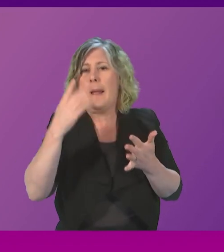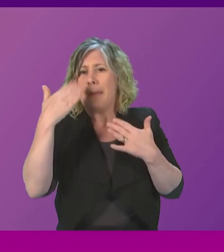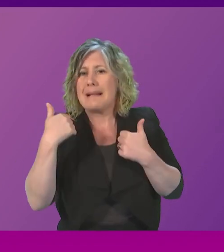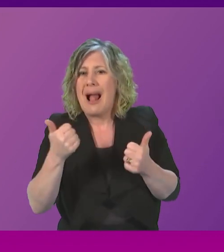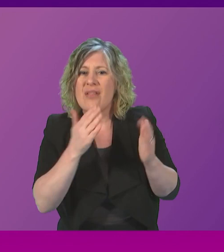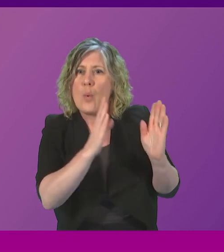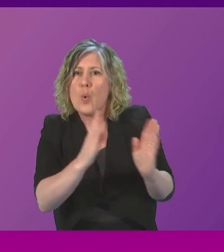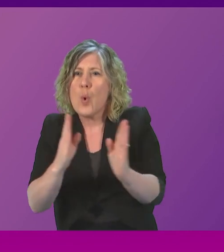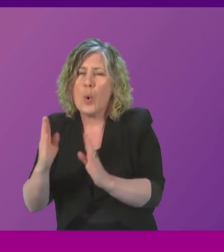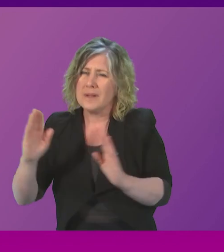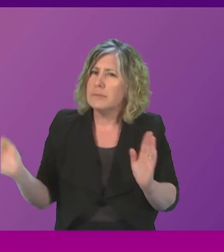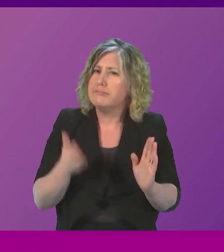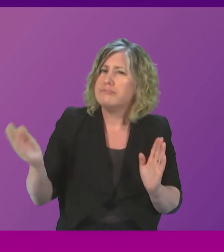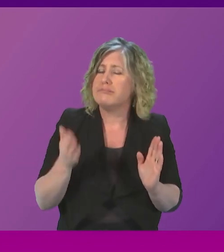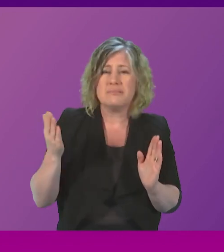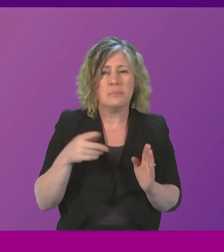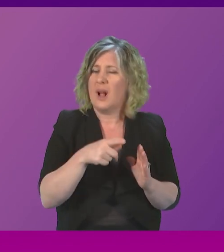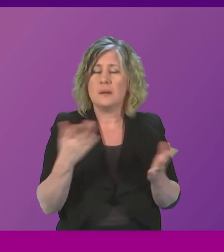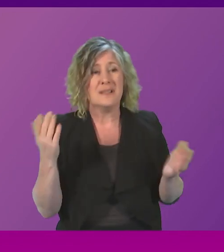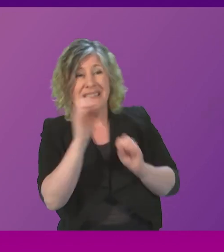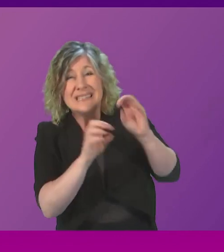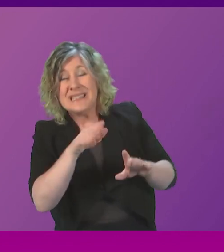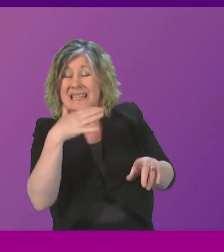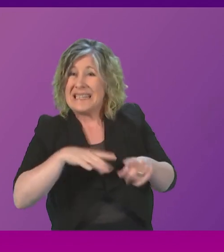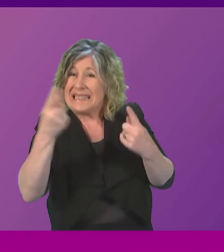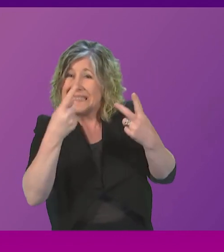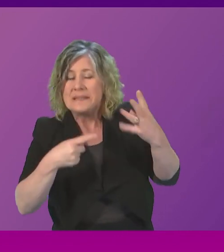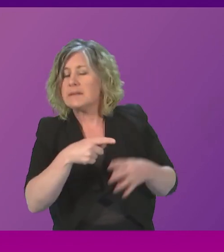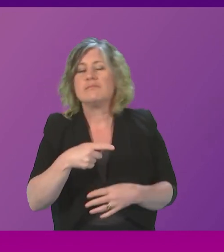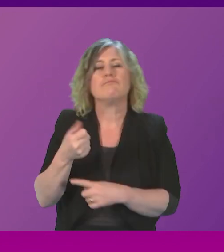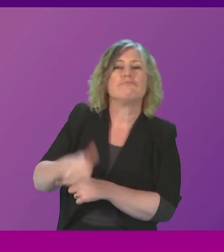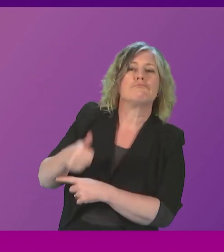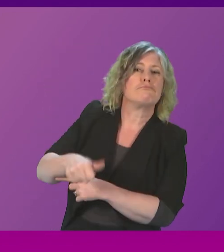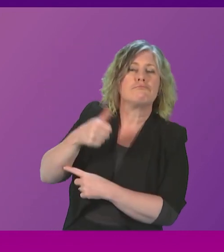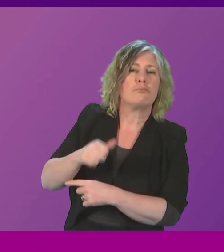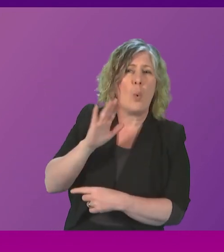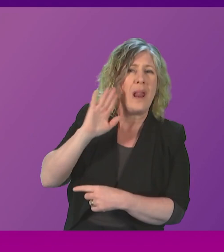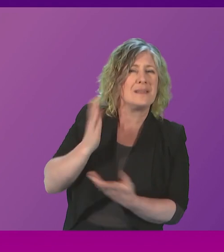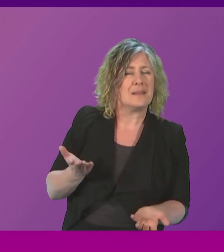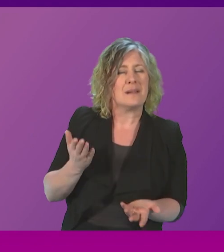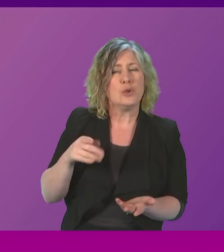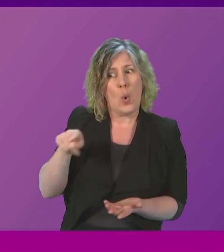but the SNP failed to listen. Why cannot the First Minister see that, for children like Alan and their families, incompetence